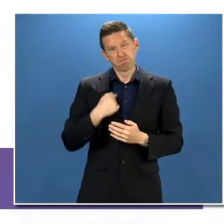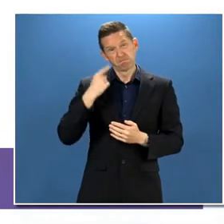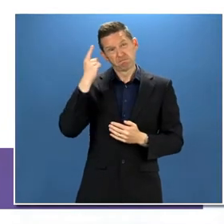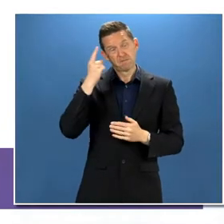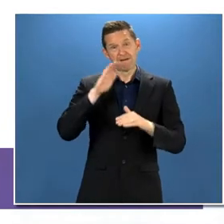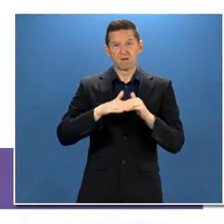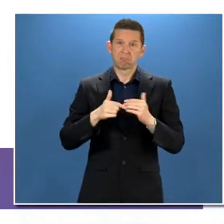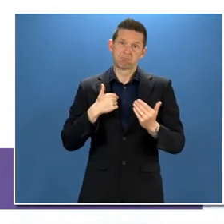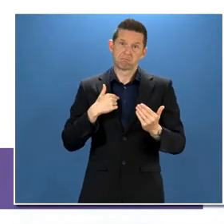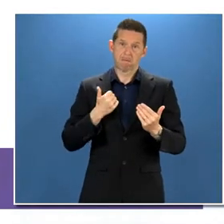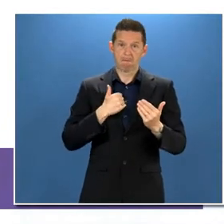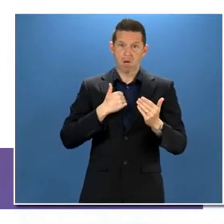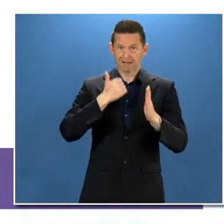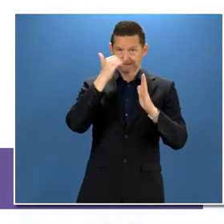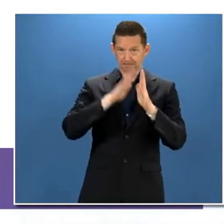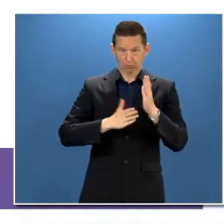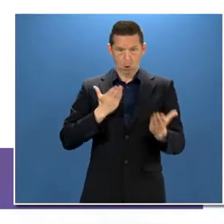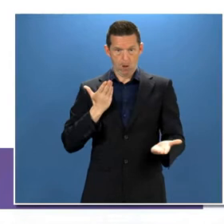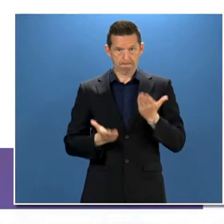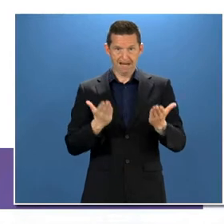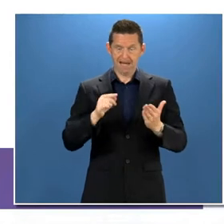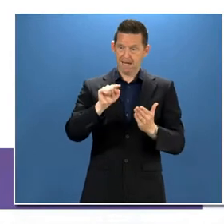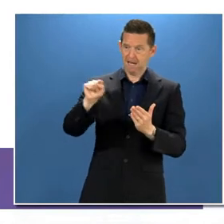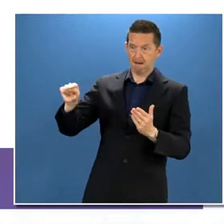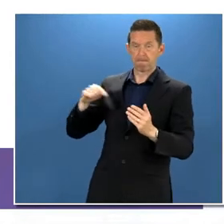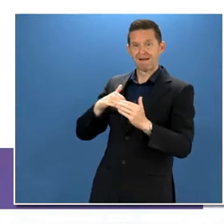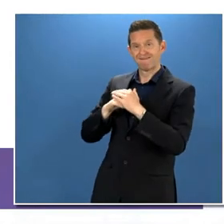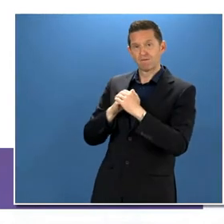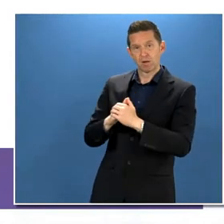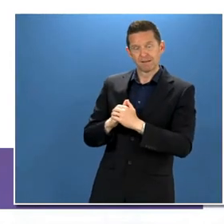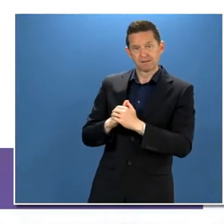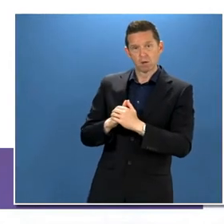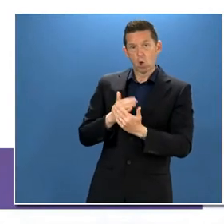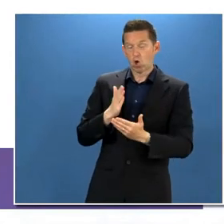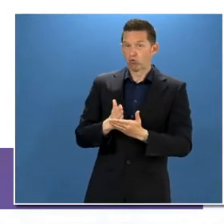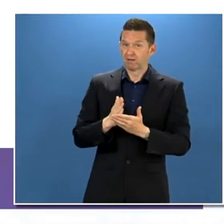of my friends who were there, I would say that my focus was more on surviving